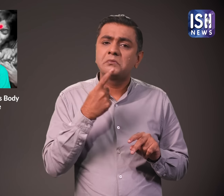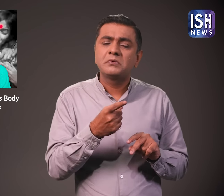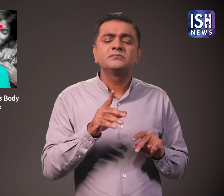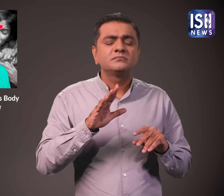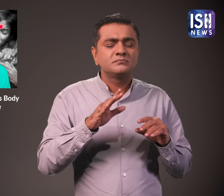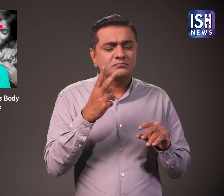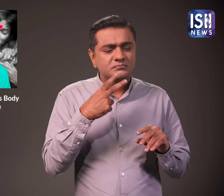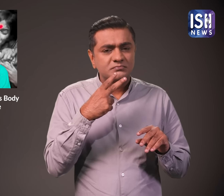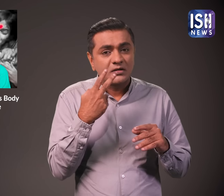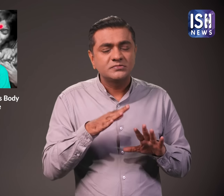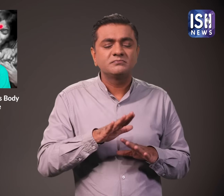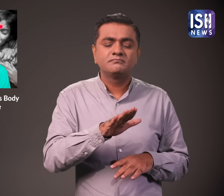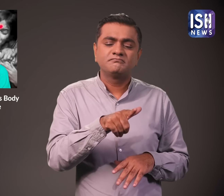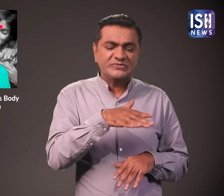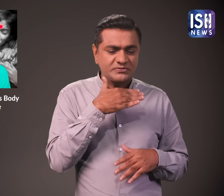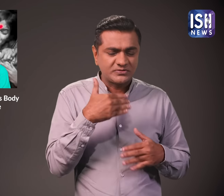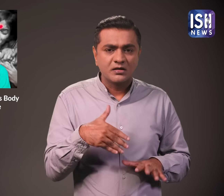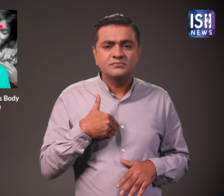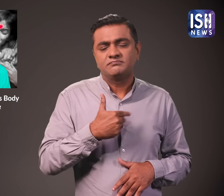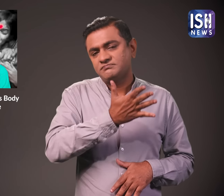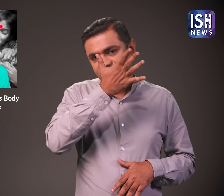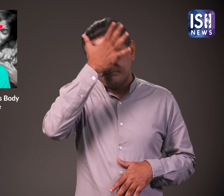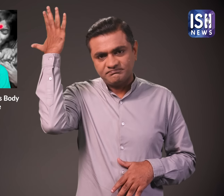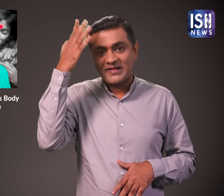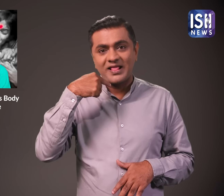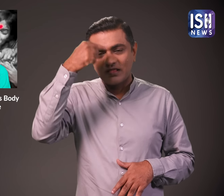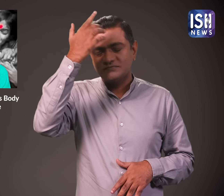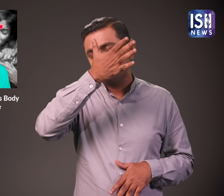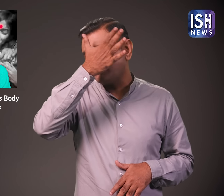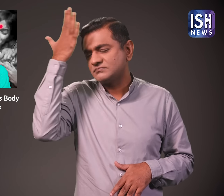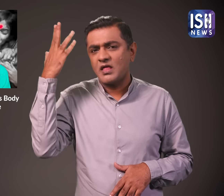Then she wiped off the vermilion and said she was now a widow.